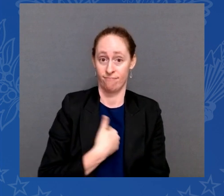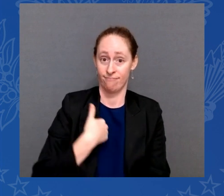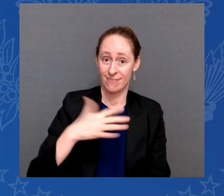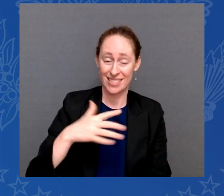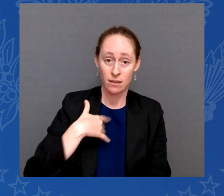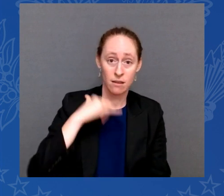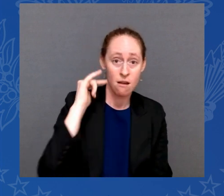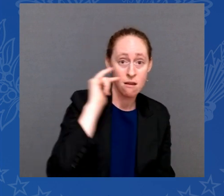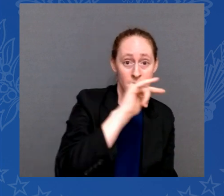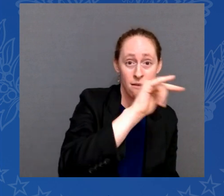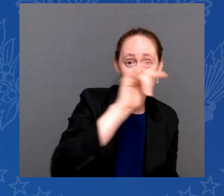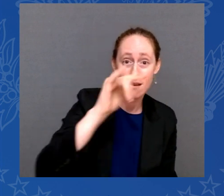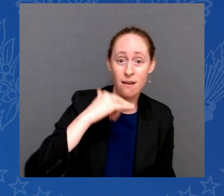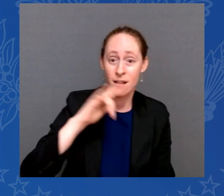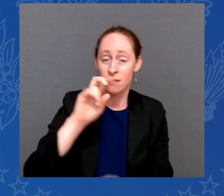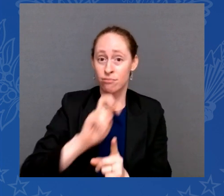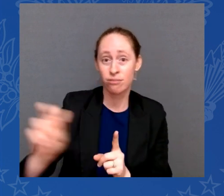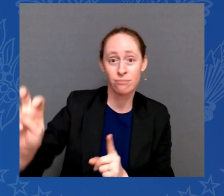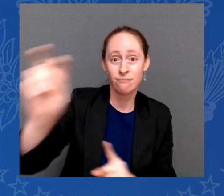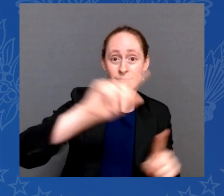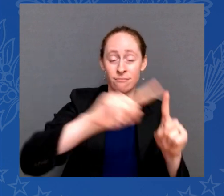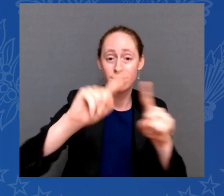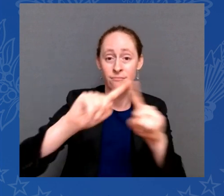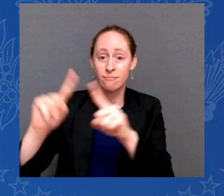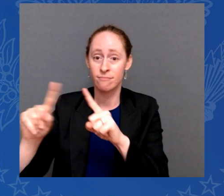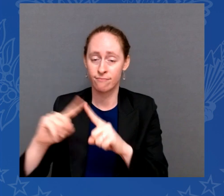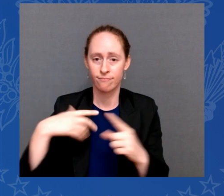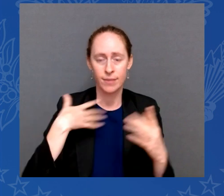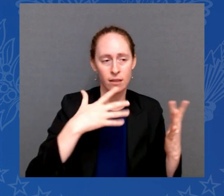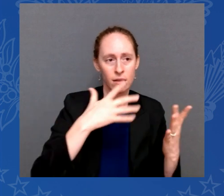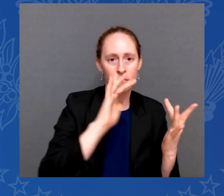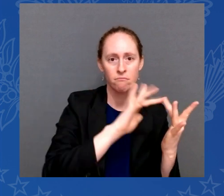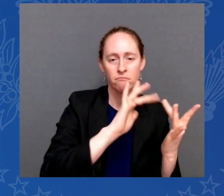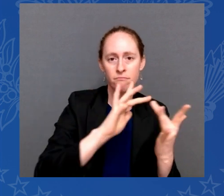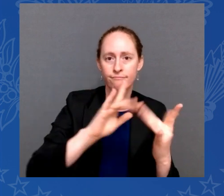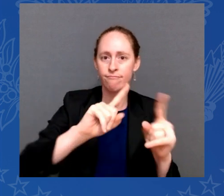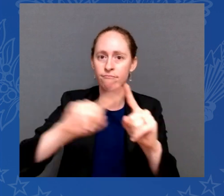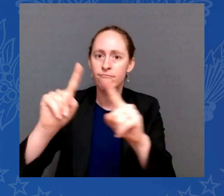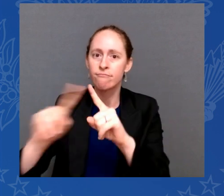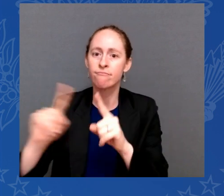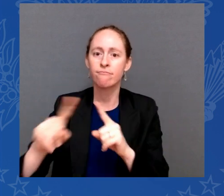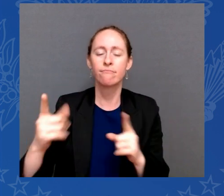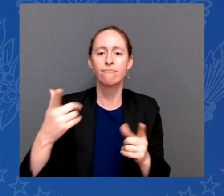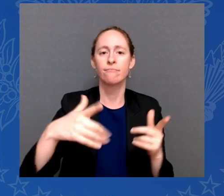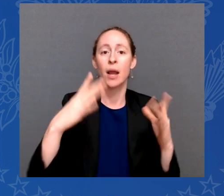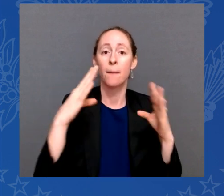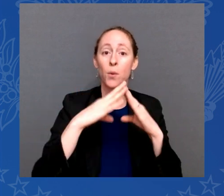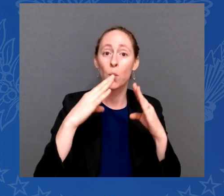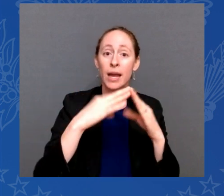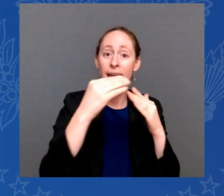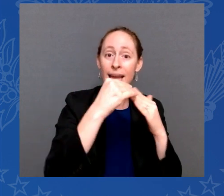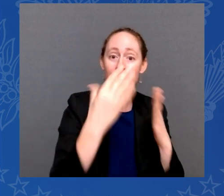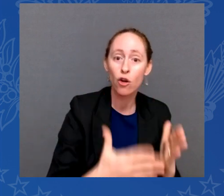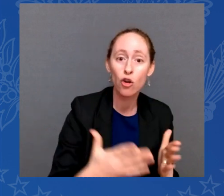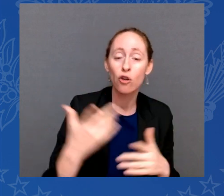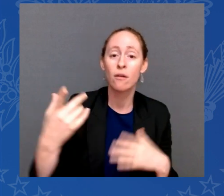talking with, in particular, community-based leaders, healthcare providers, state legislatures and legislators.